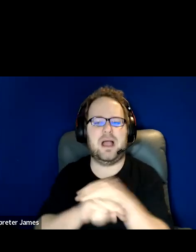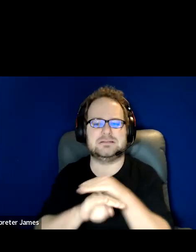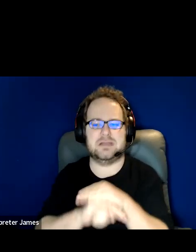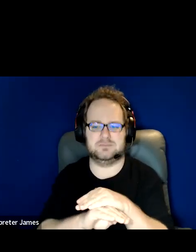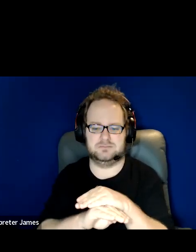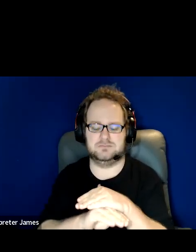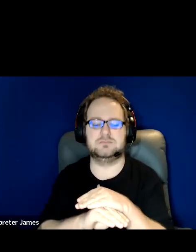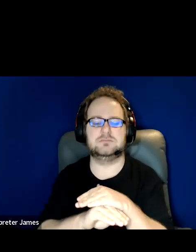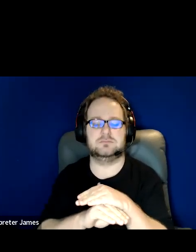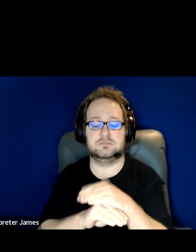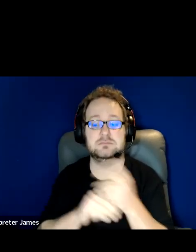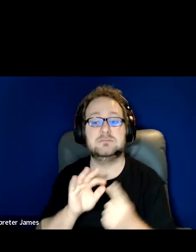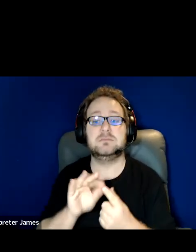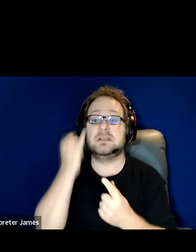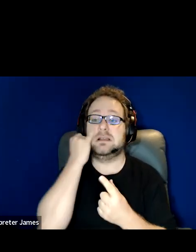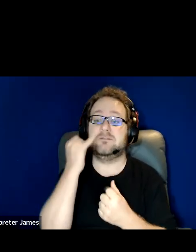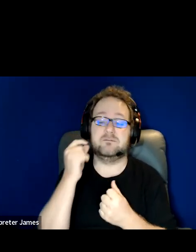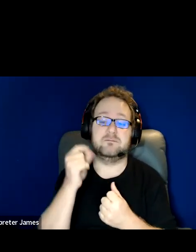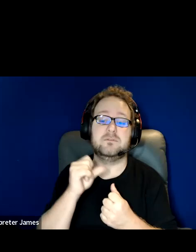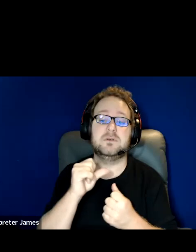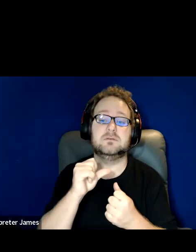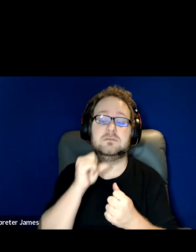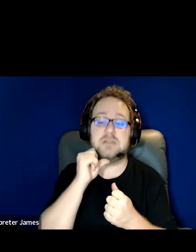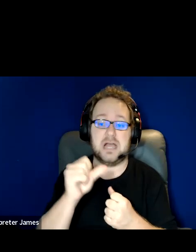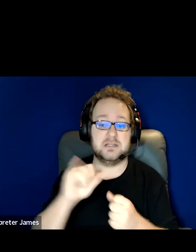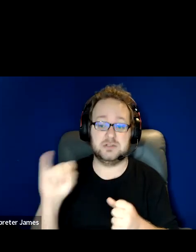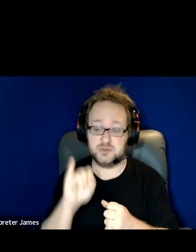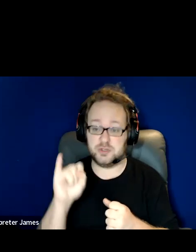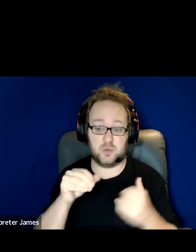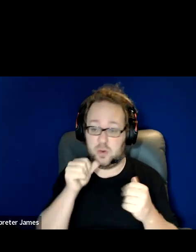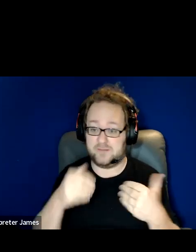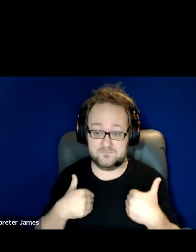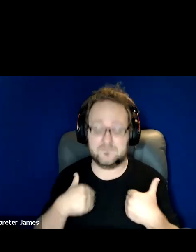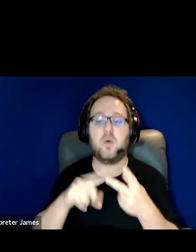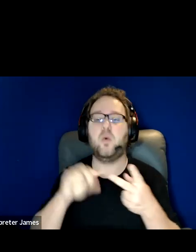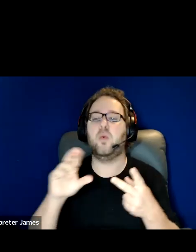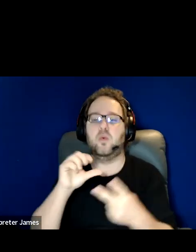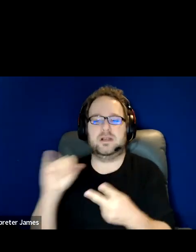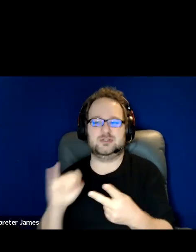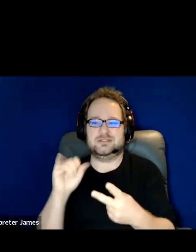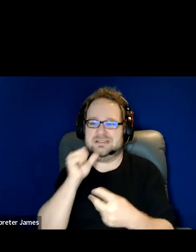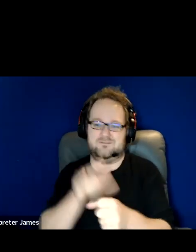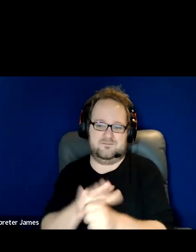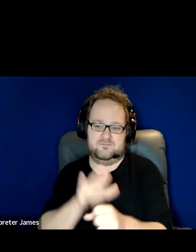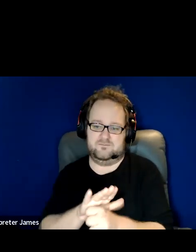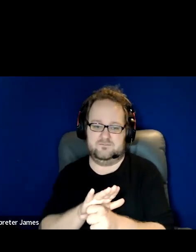Especially if you are uninsured or underinsured. Specifically with respect to COVID vaccine.